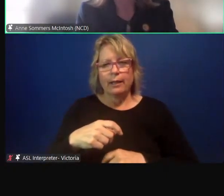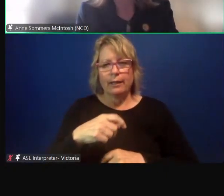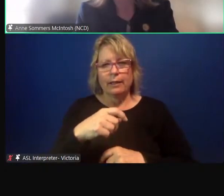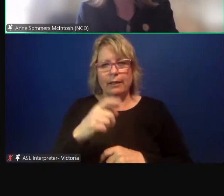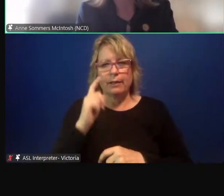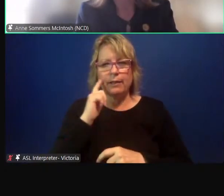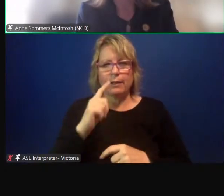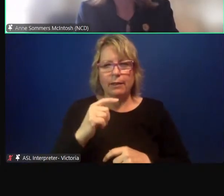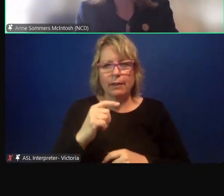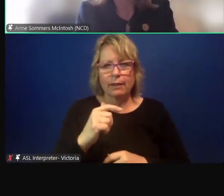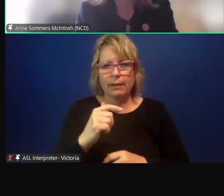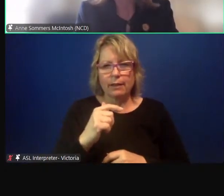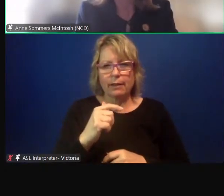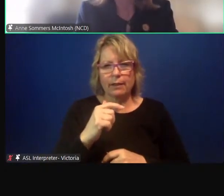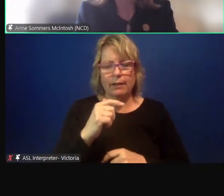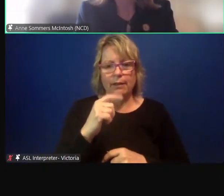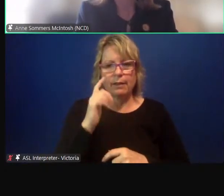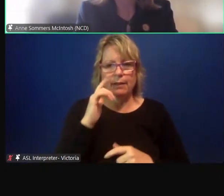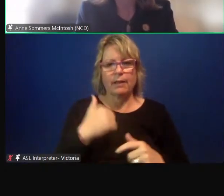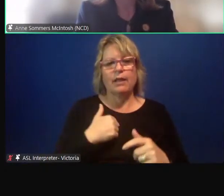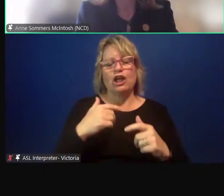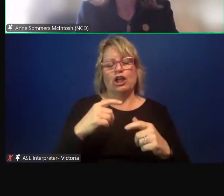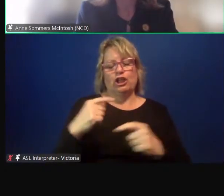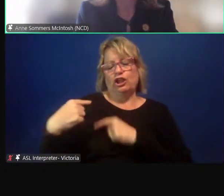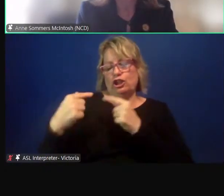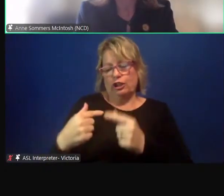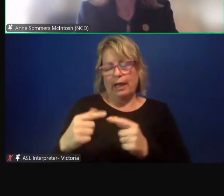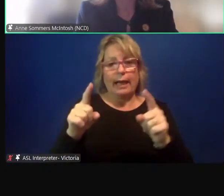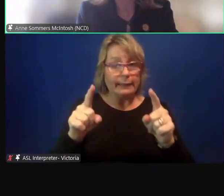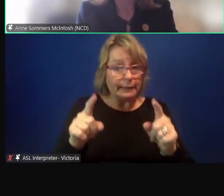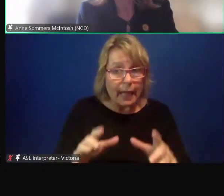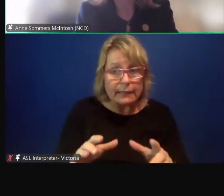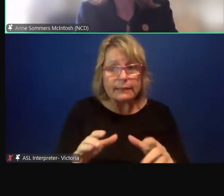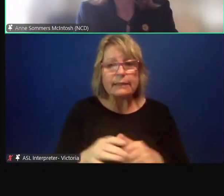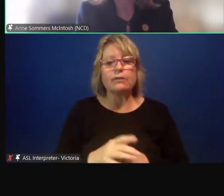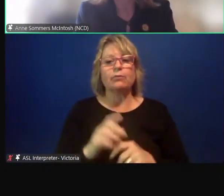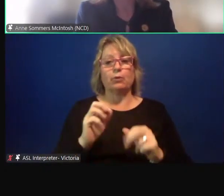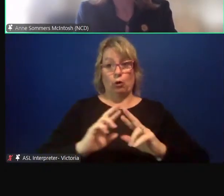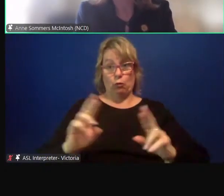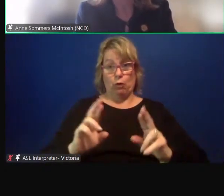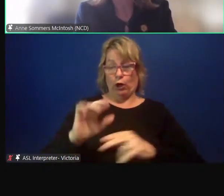disabilities, genetic testing. And we're, in fact, getting ready to release, on June 5th, another